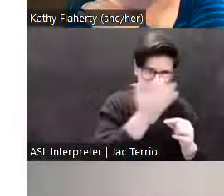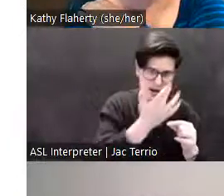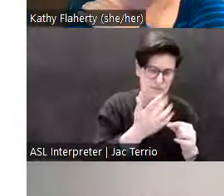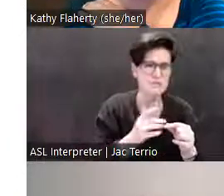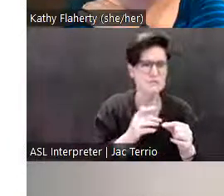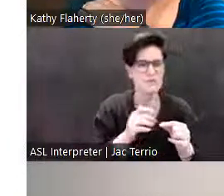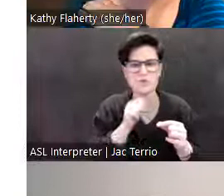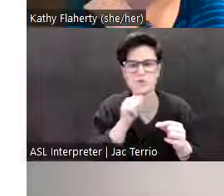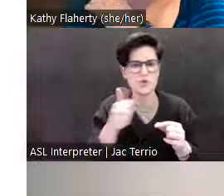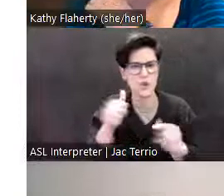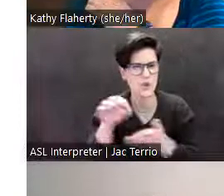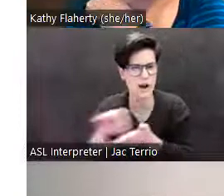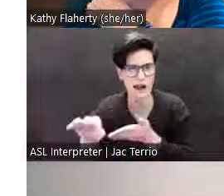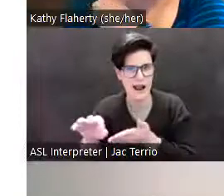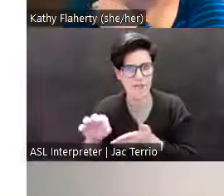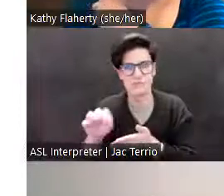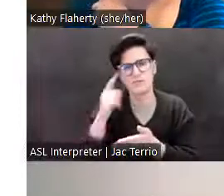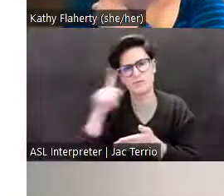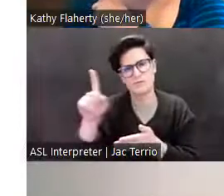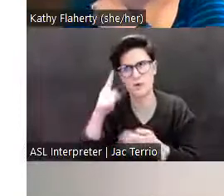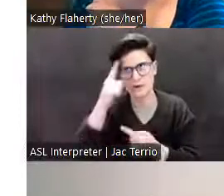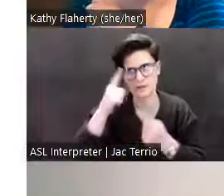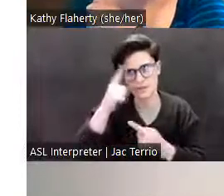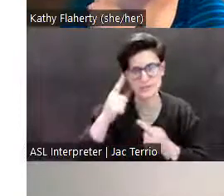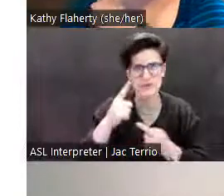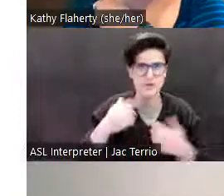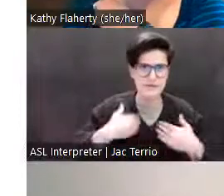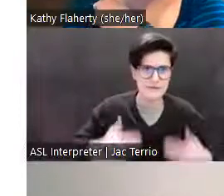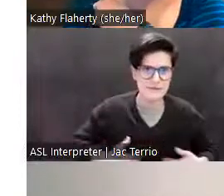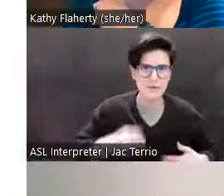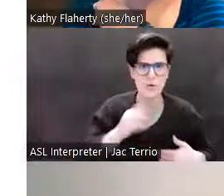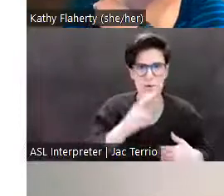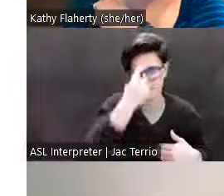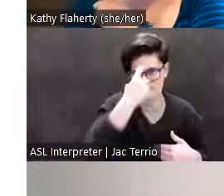physical or a mental impairment substantially limits a major life activity.